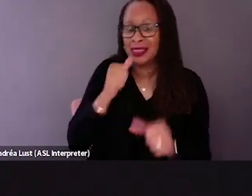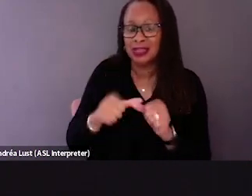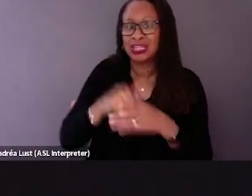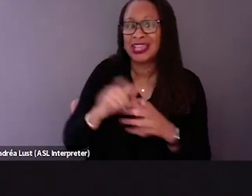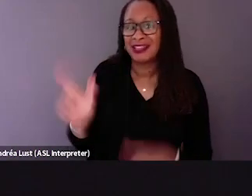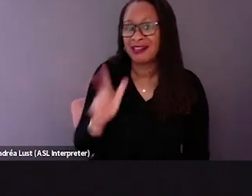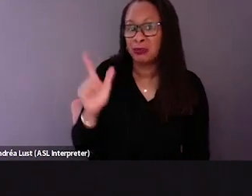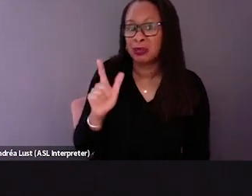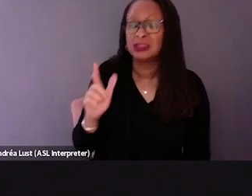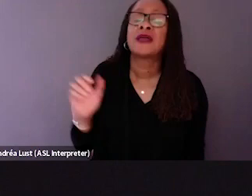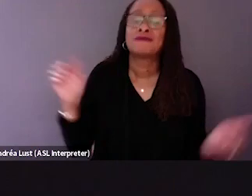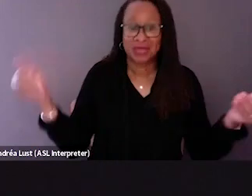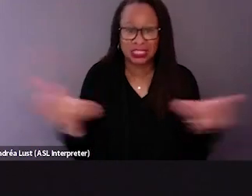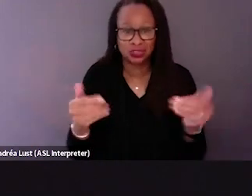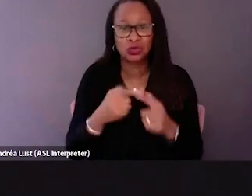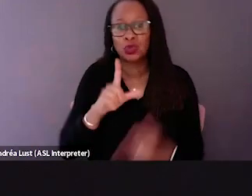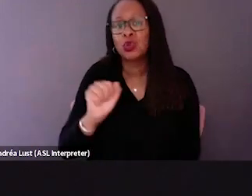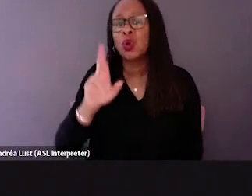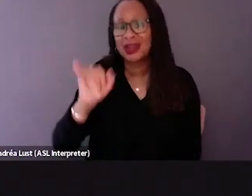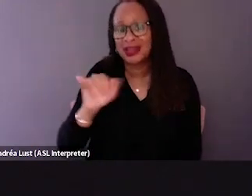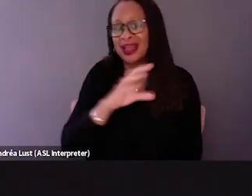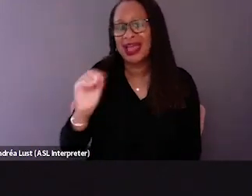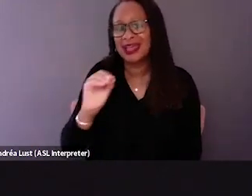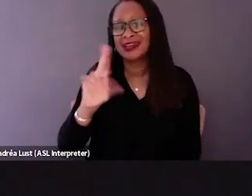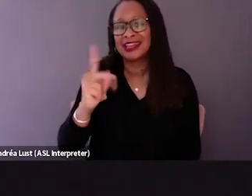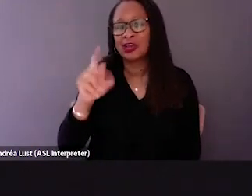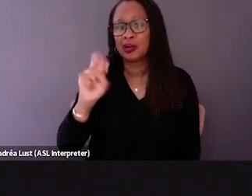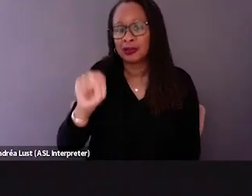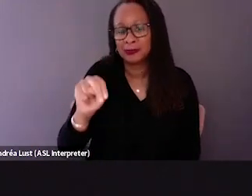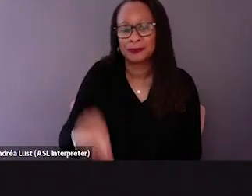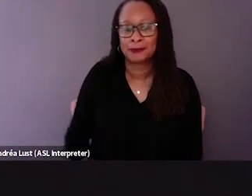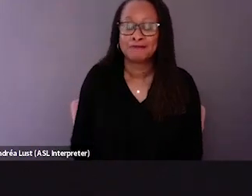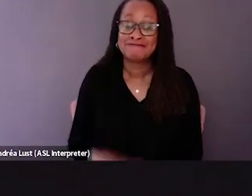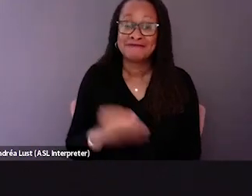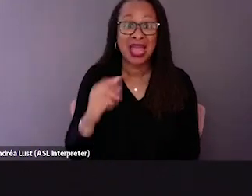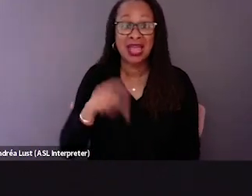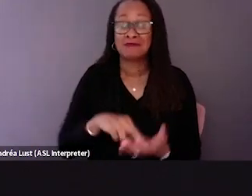And so she introduced us to Lori and to Karen, and I mean, we were so grateful